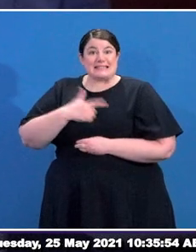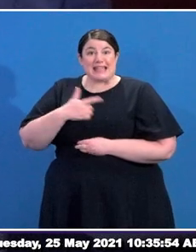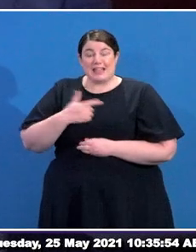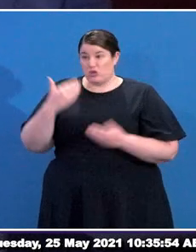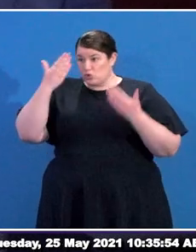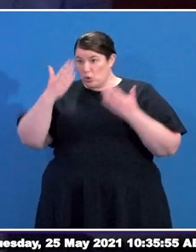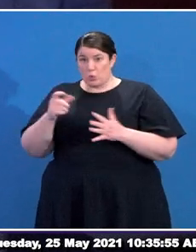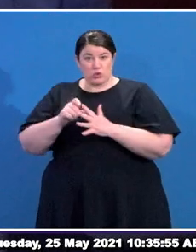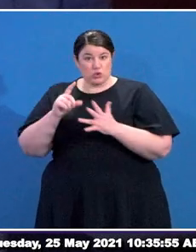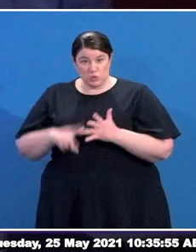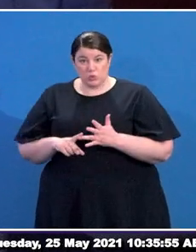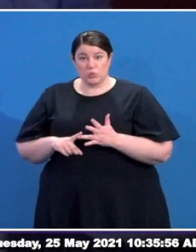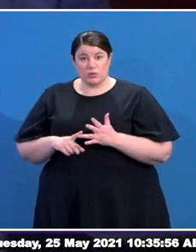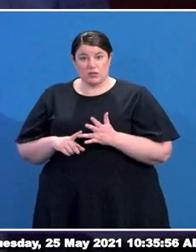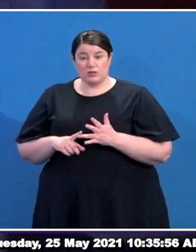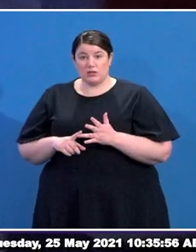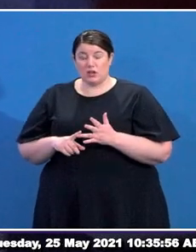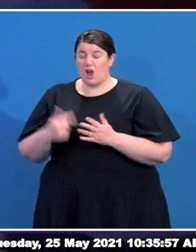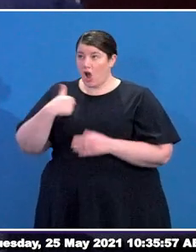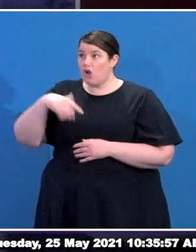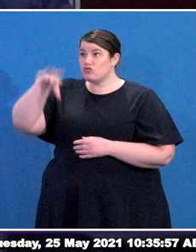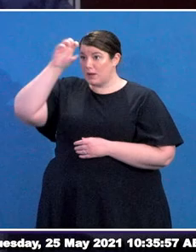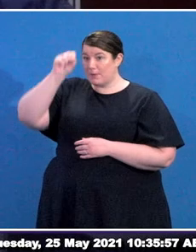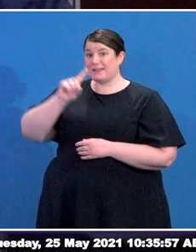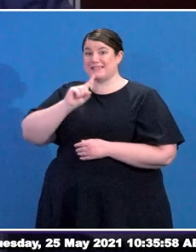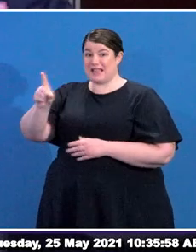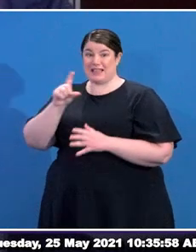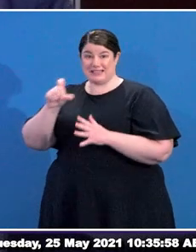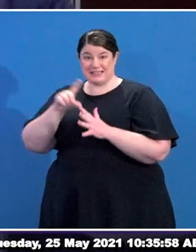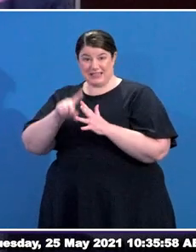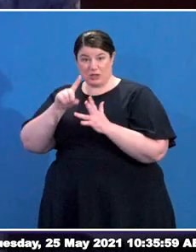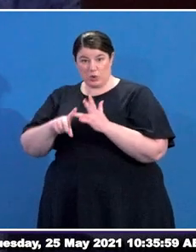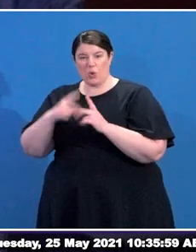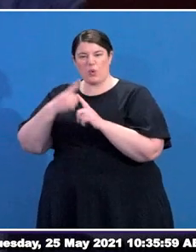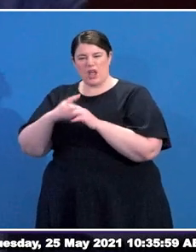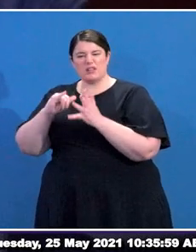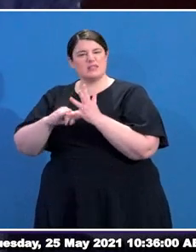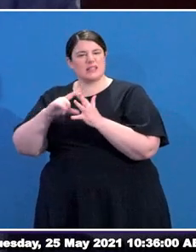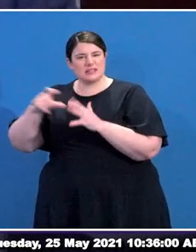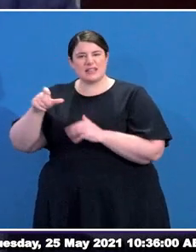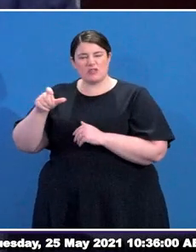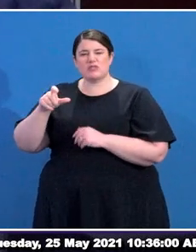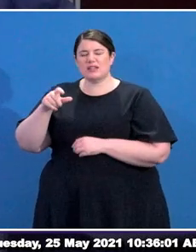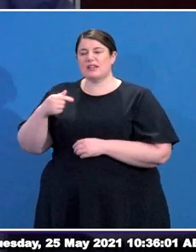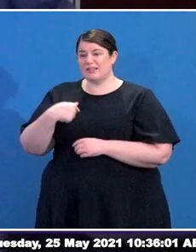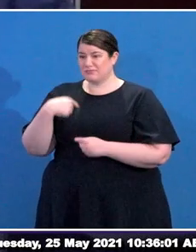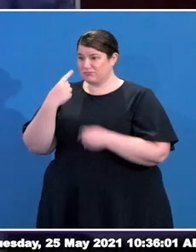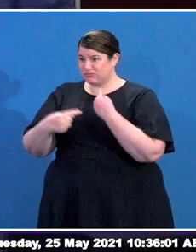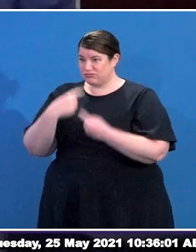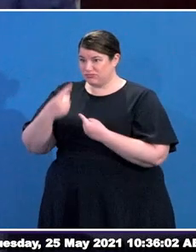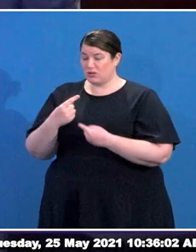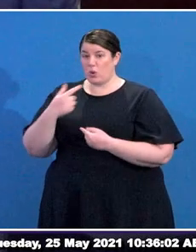I recall telling Ms Cuddihy and Mr Swain that the staff, when I spoke to them